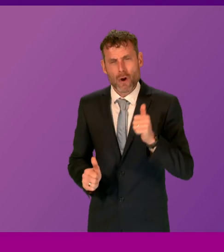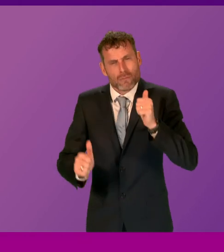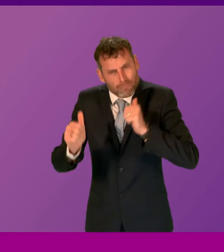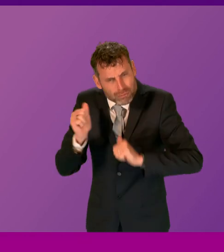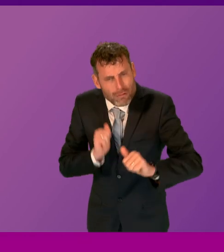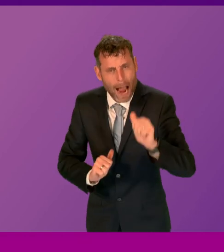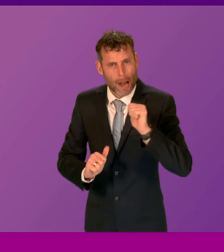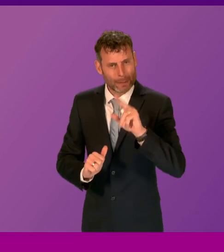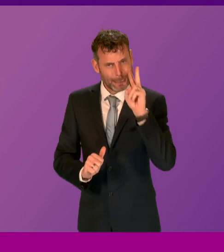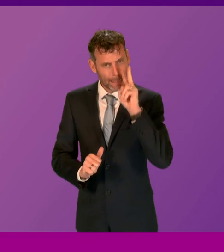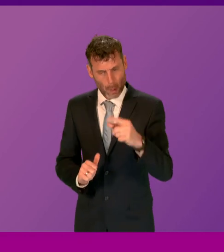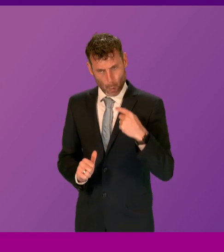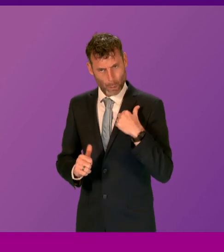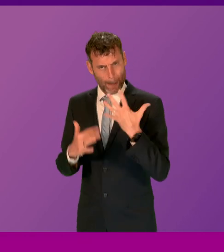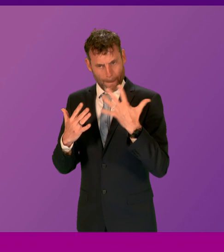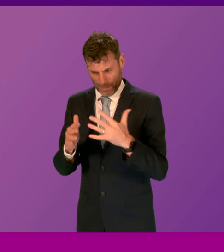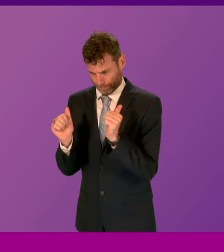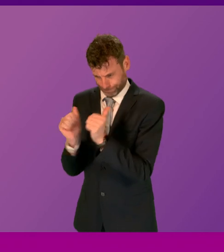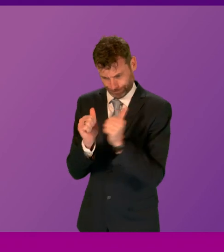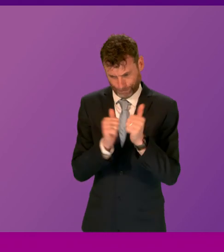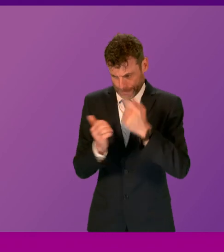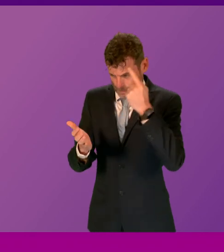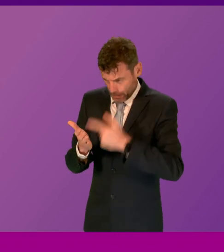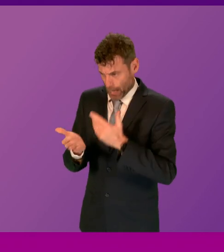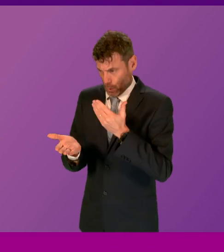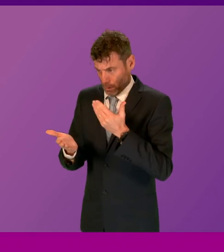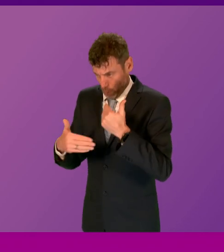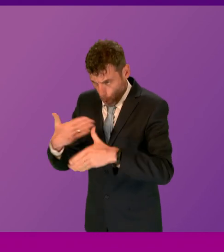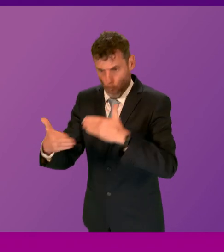we have taken mean that Scotland remains the only country anywhere in the UK not to have